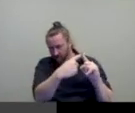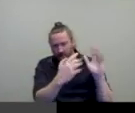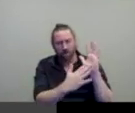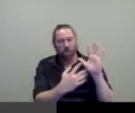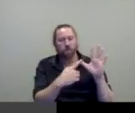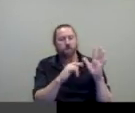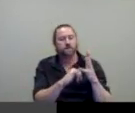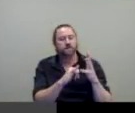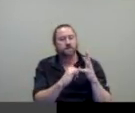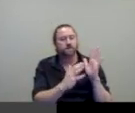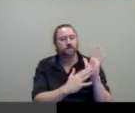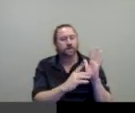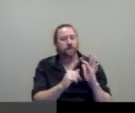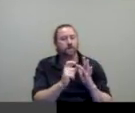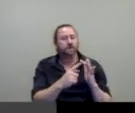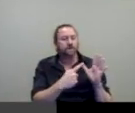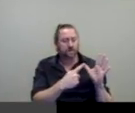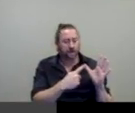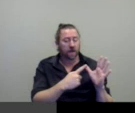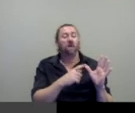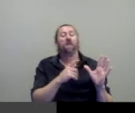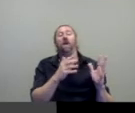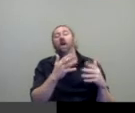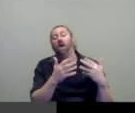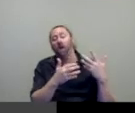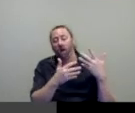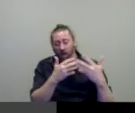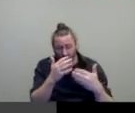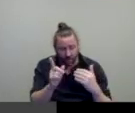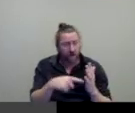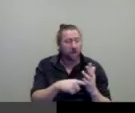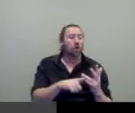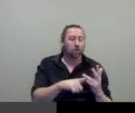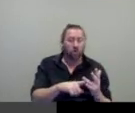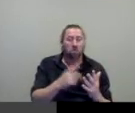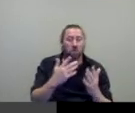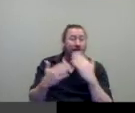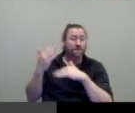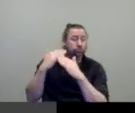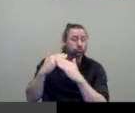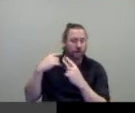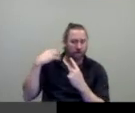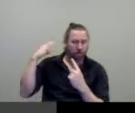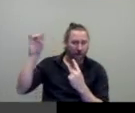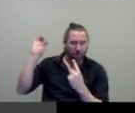but this larger group of artists turned their attention to works from art history